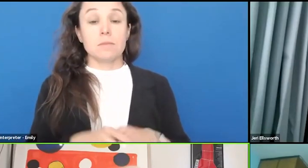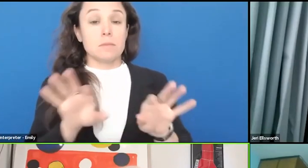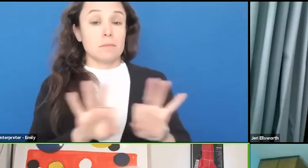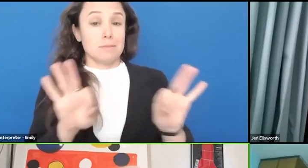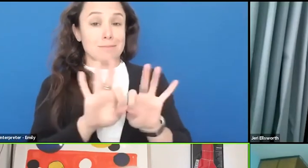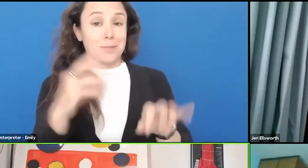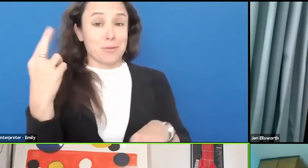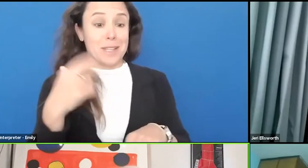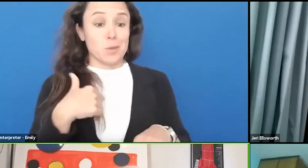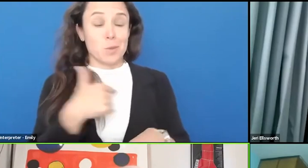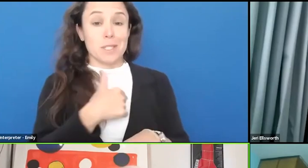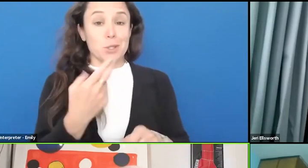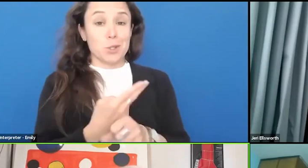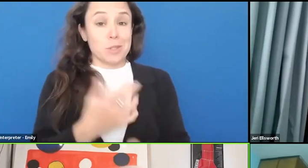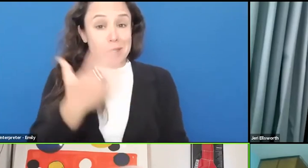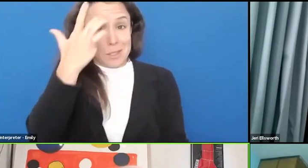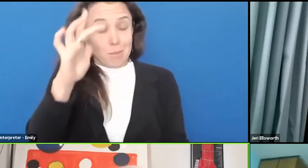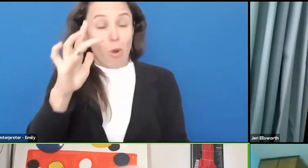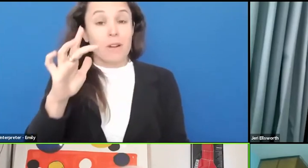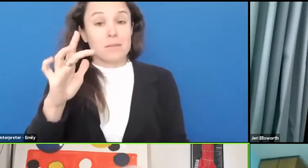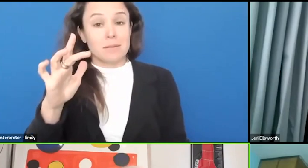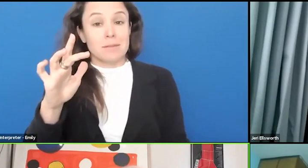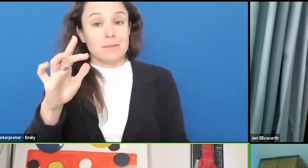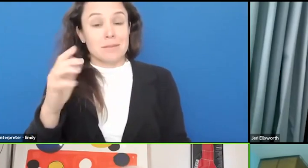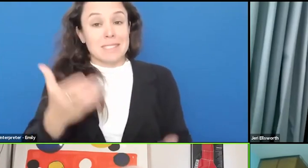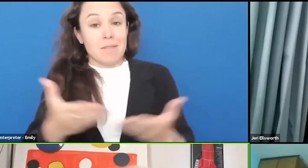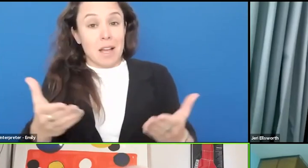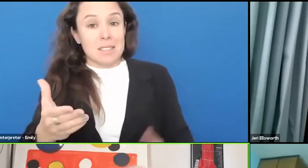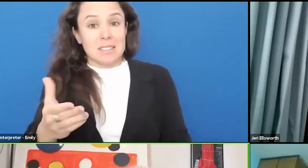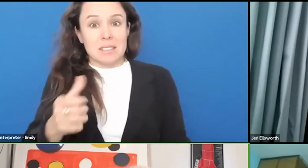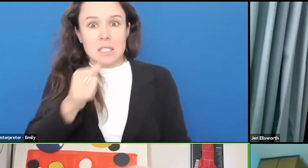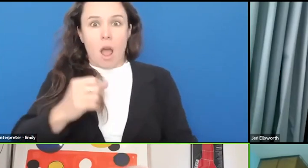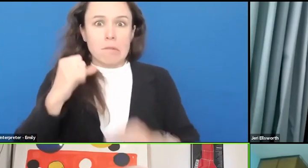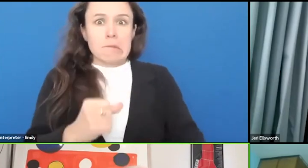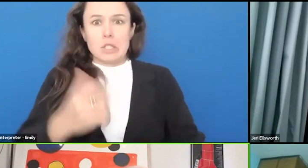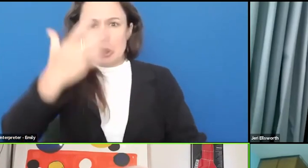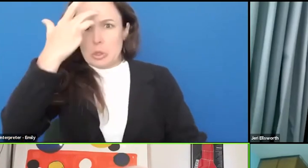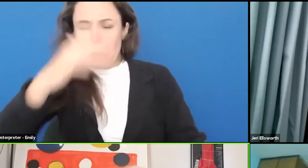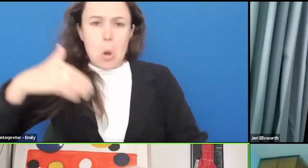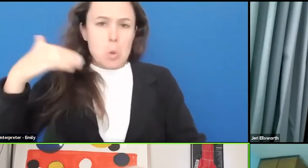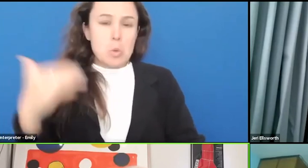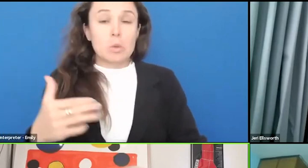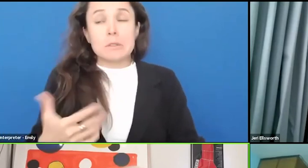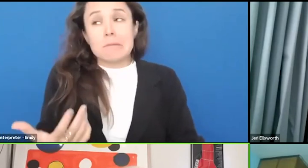with a very small ass there is no smart in them, they're just ones that are designed to be less